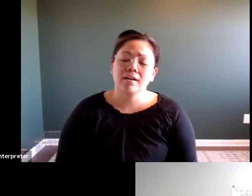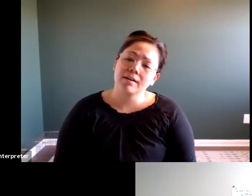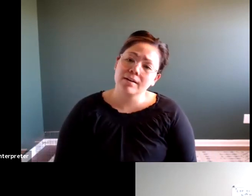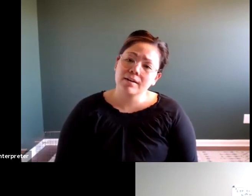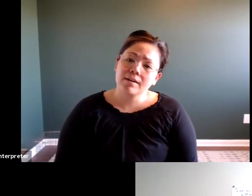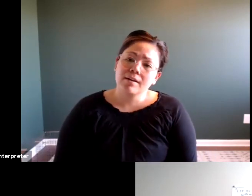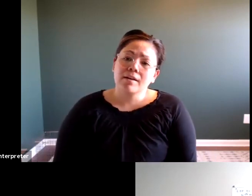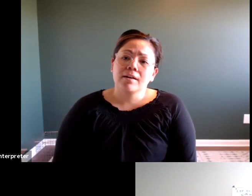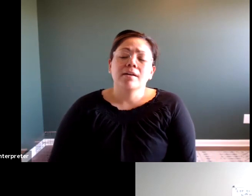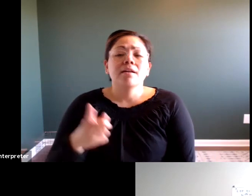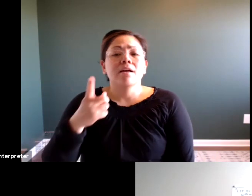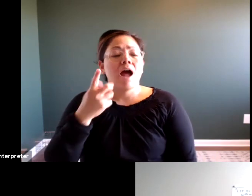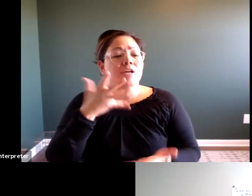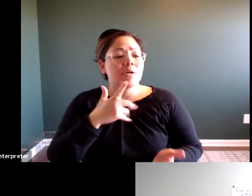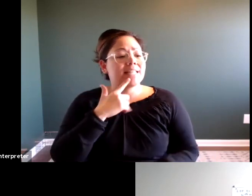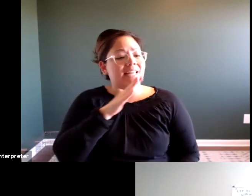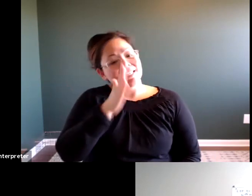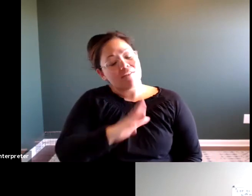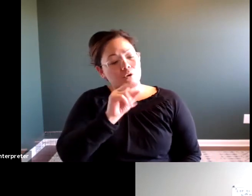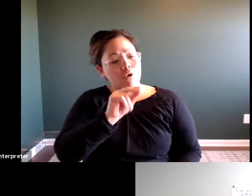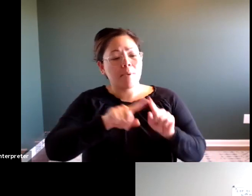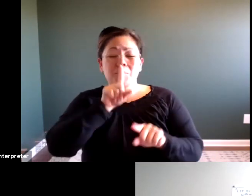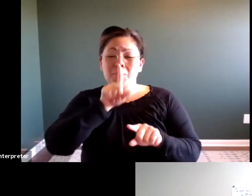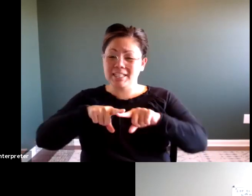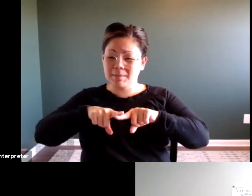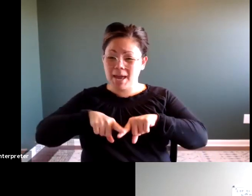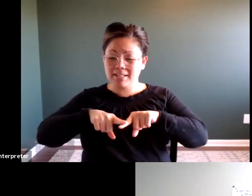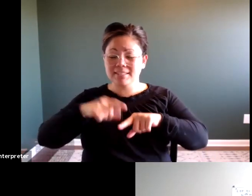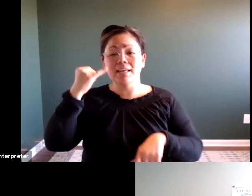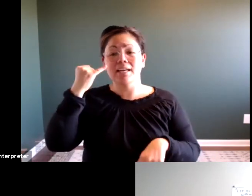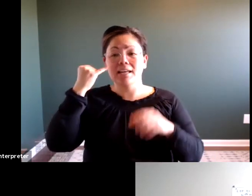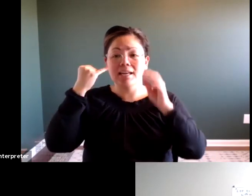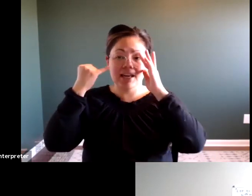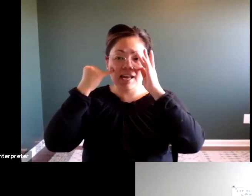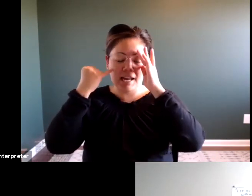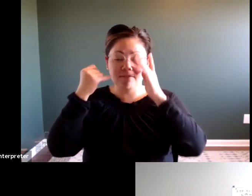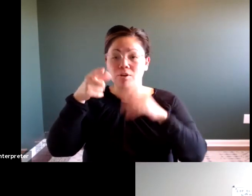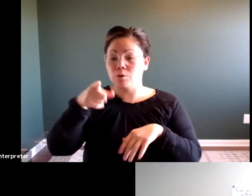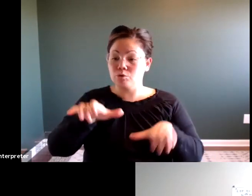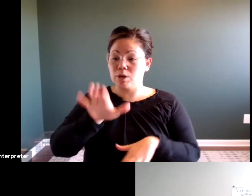You know I don't wanna say never, but it really depends, I mean, if you're doing, you can do to keep people separated.